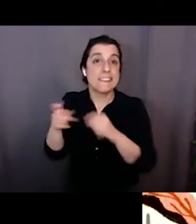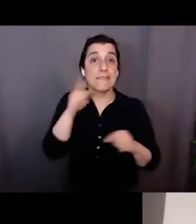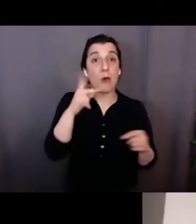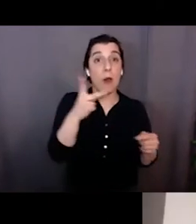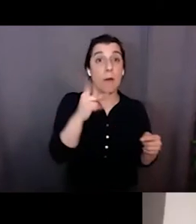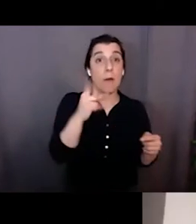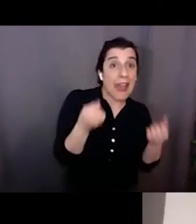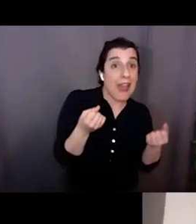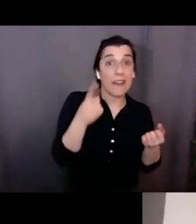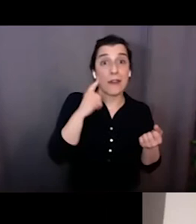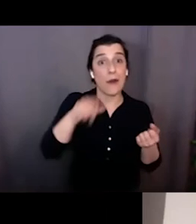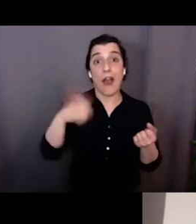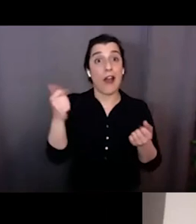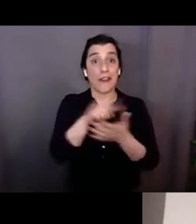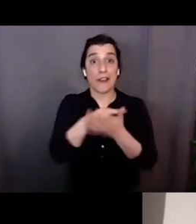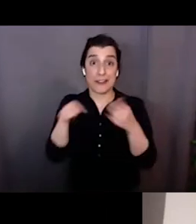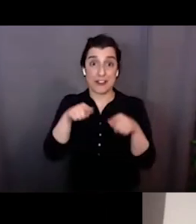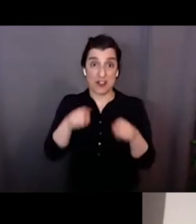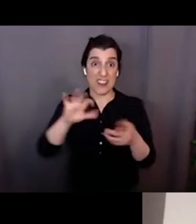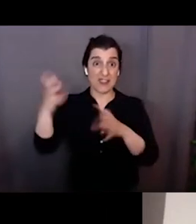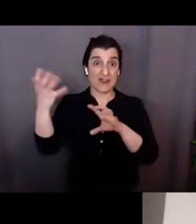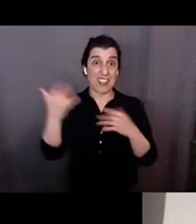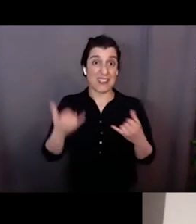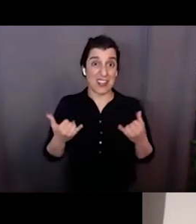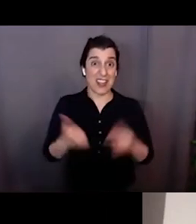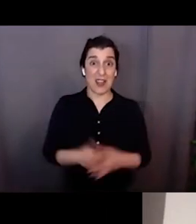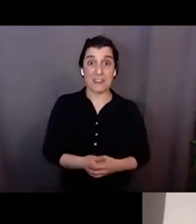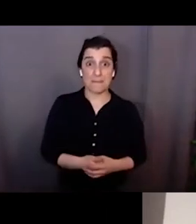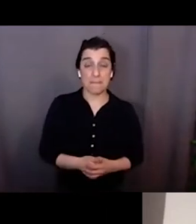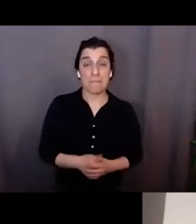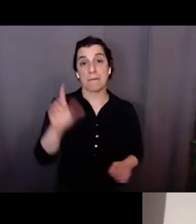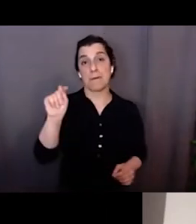I want to point you to this one book called giving voice by Merrill Harper.